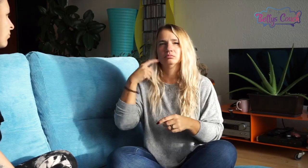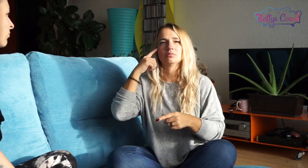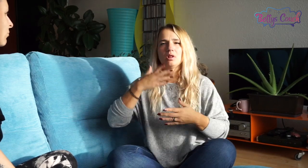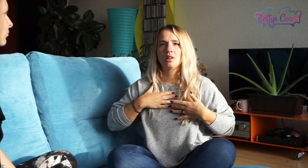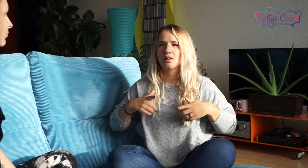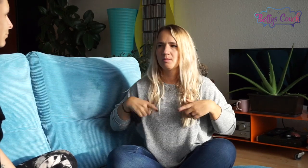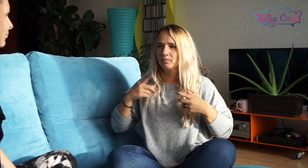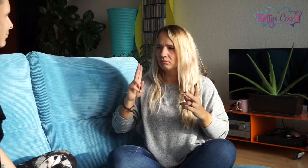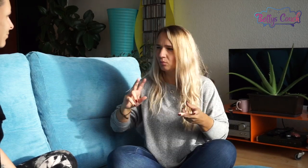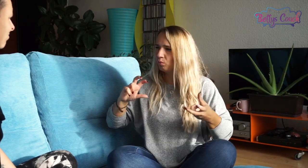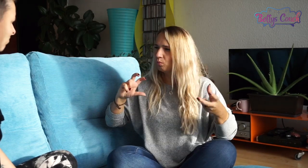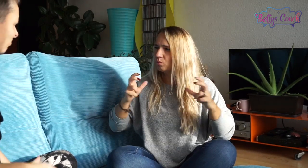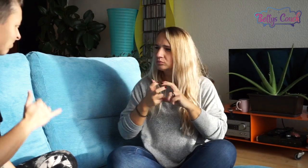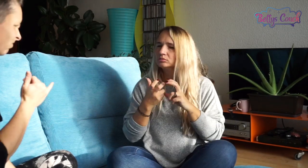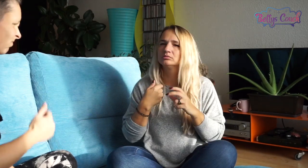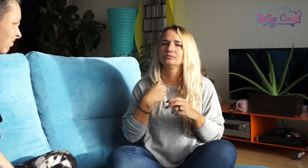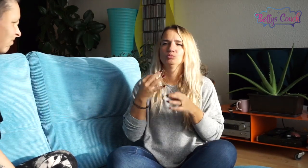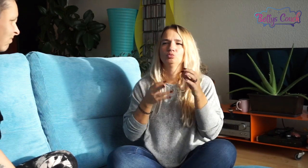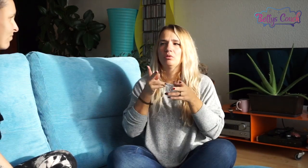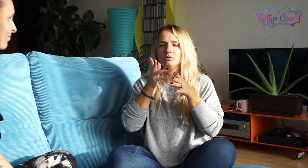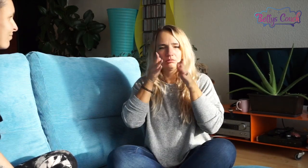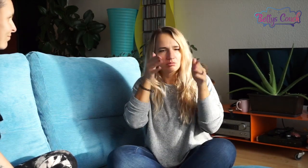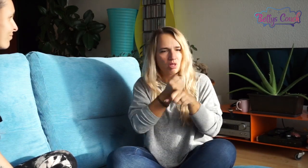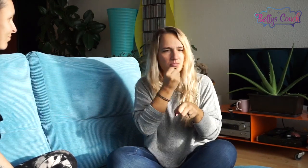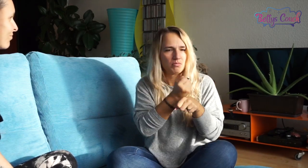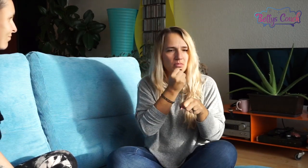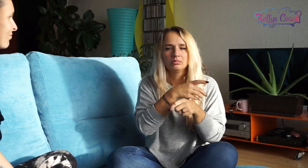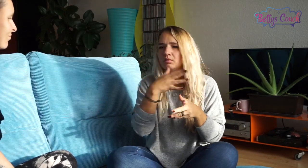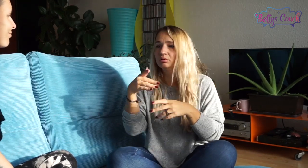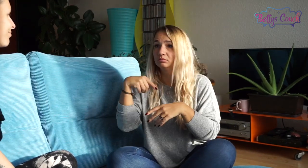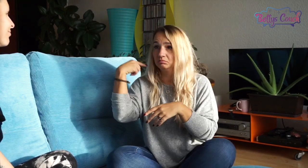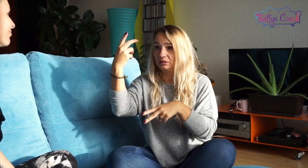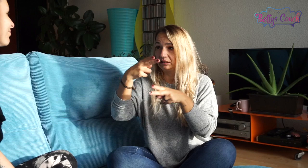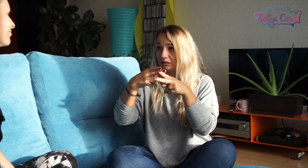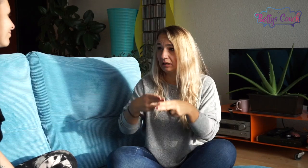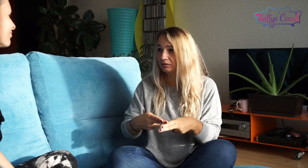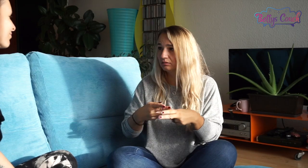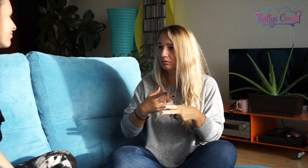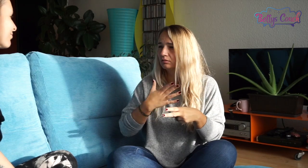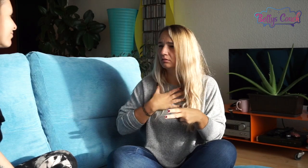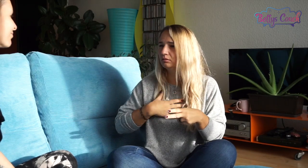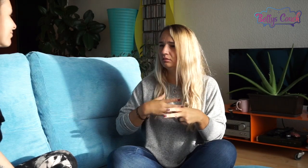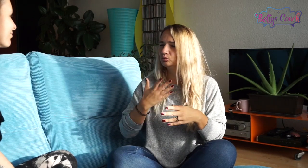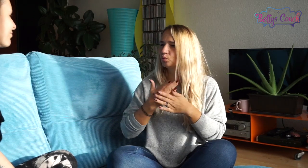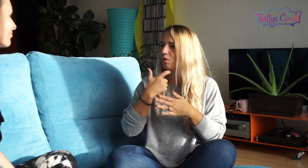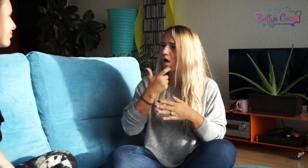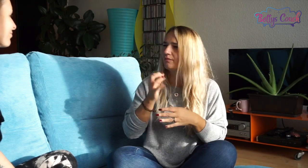Life is too short for that. And continuing like that until my retirement? No, thank you.